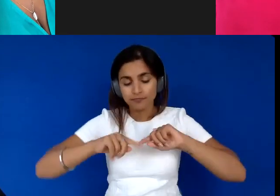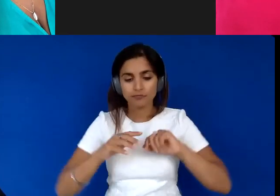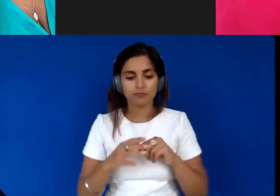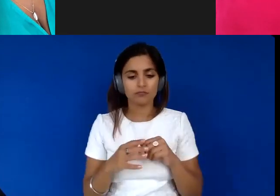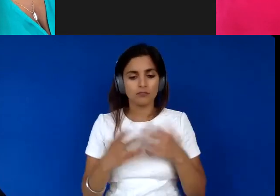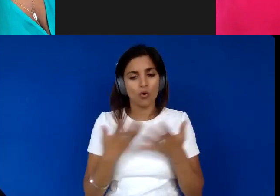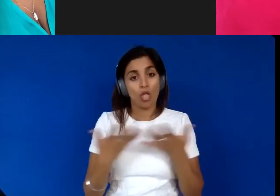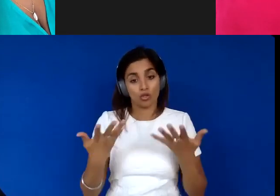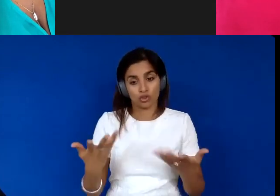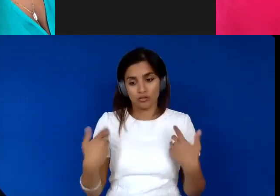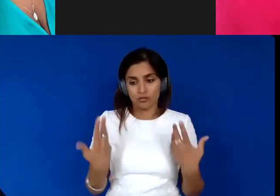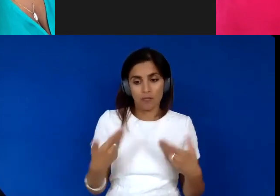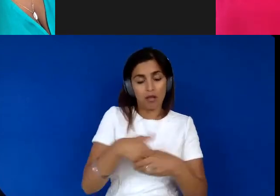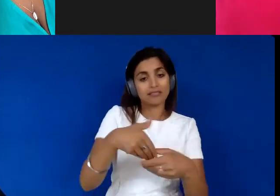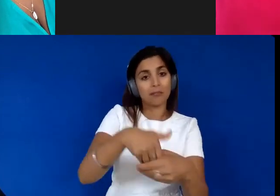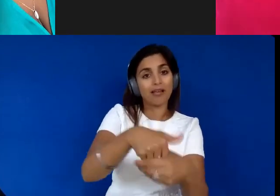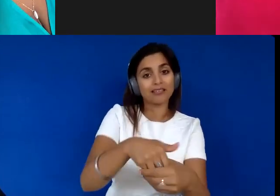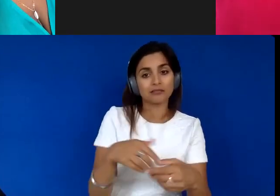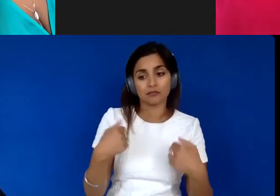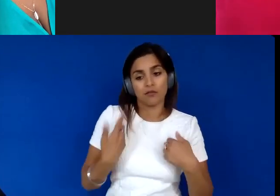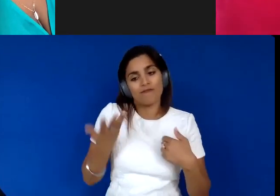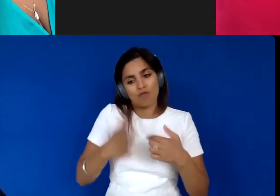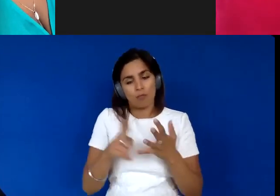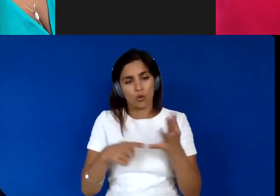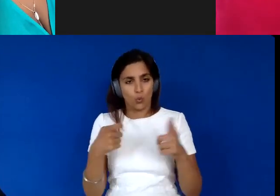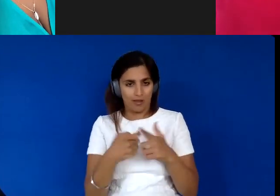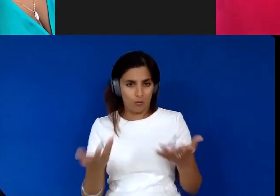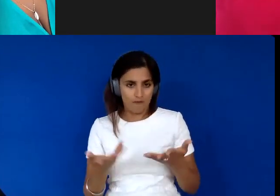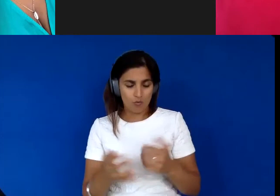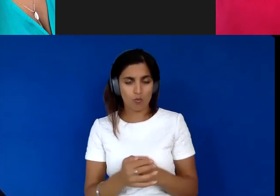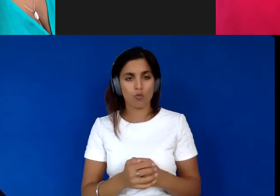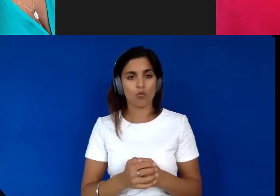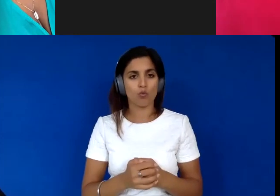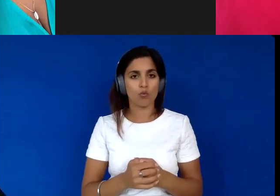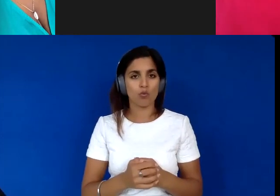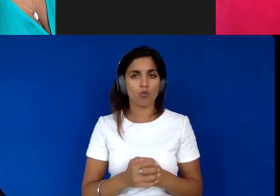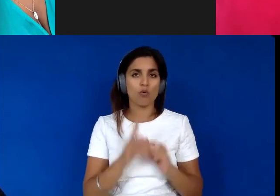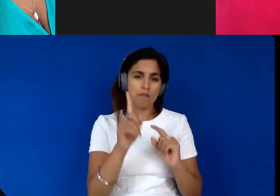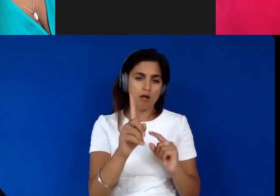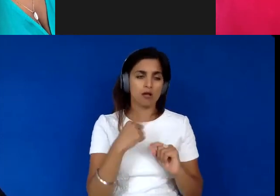from the UK while watching the news seeing Grenfell tower